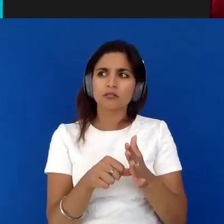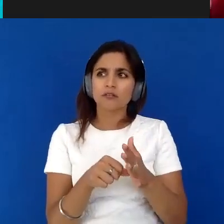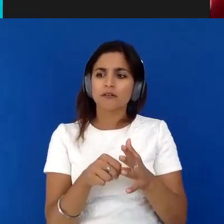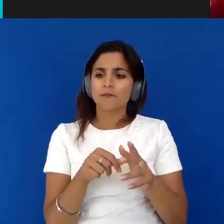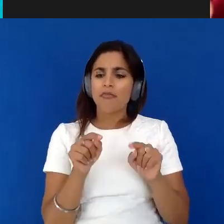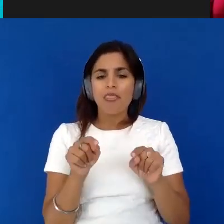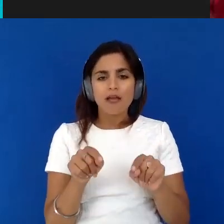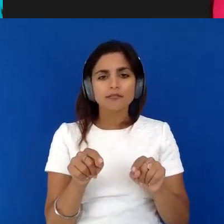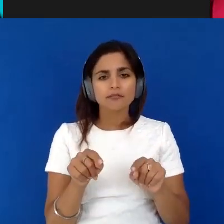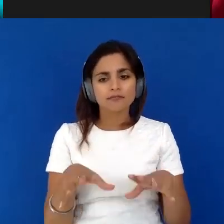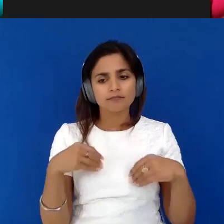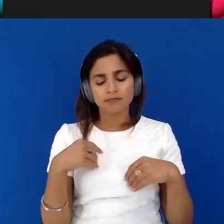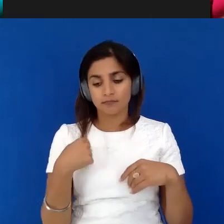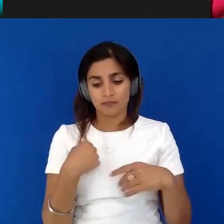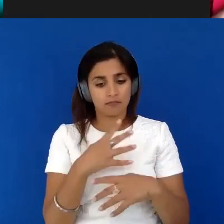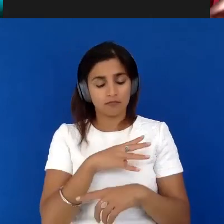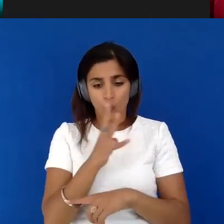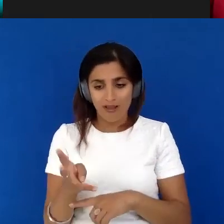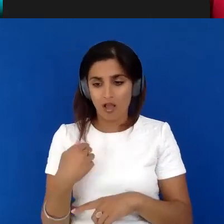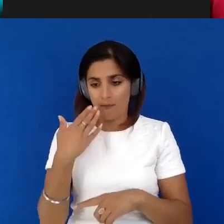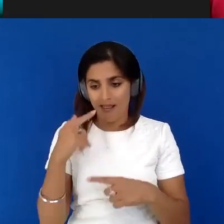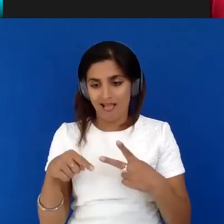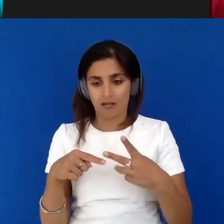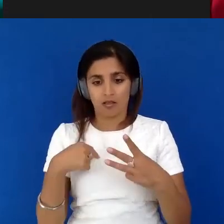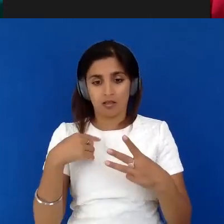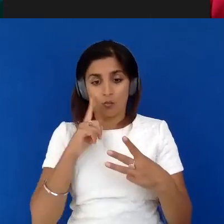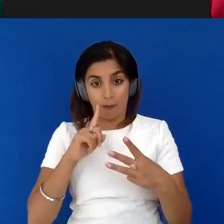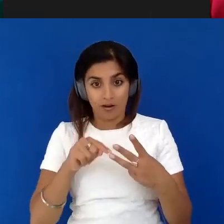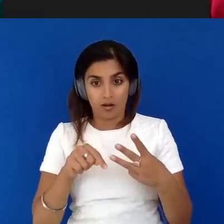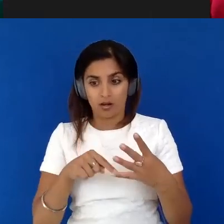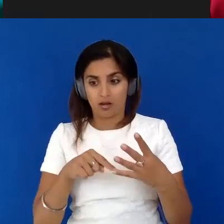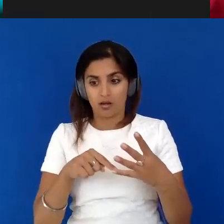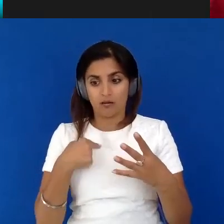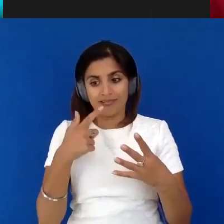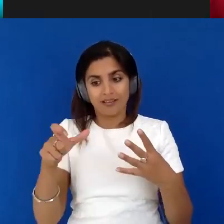whether I'm queer and Black and a woman I'm still disabled in certain spaces and